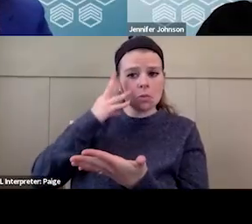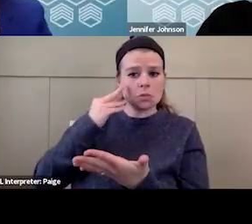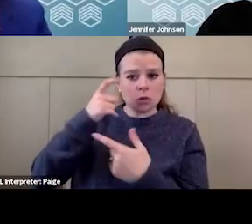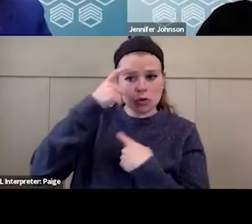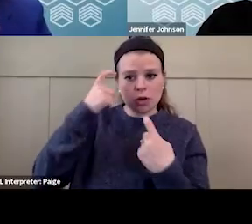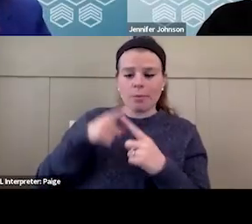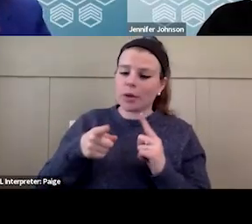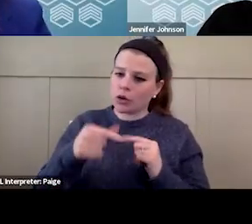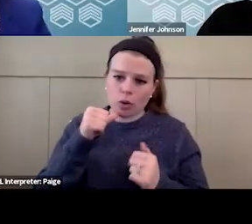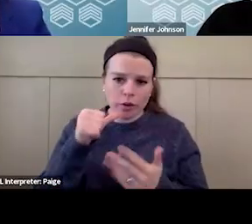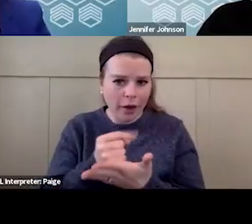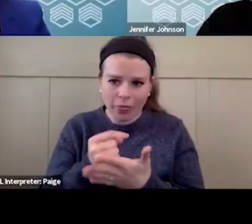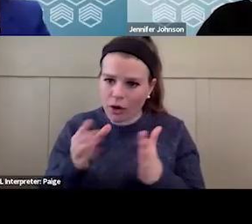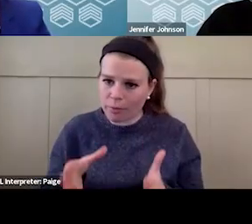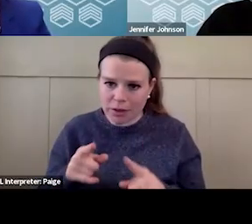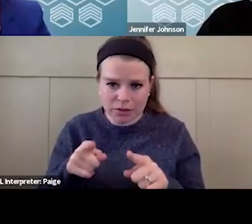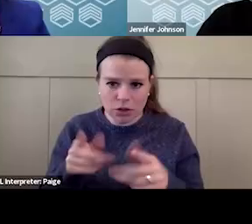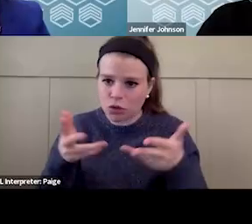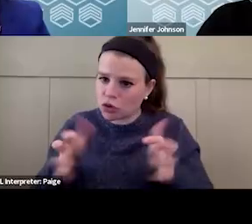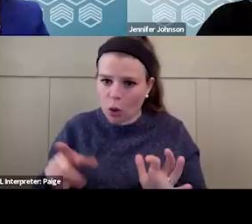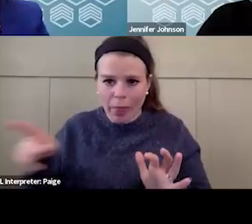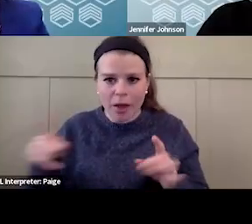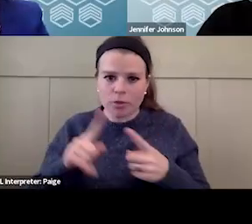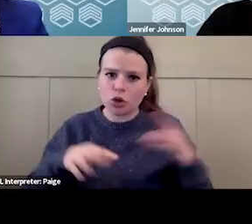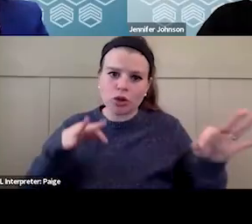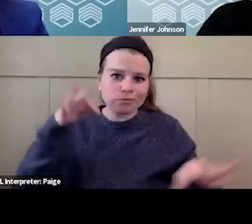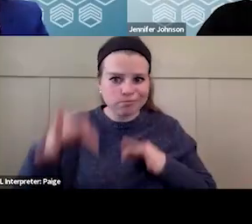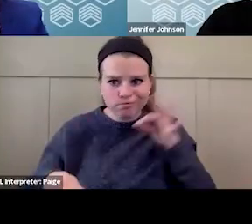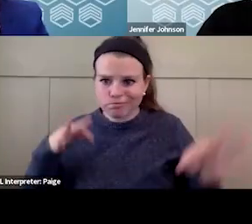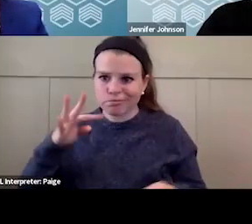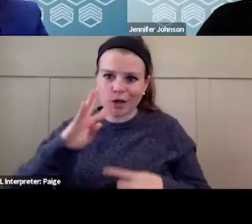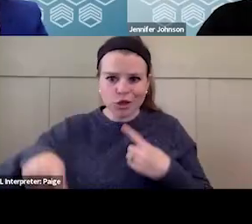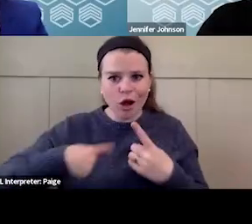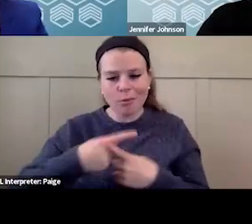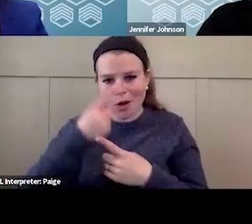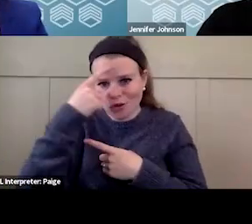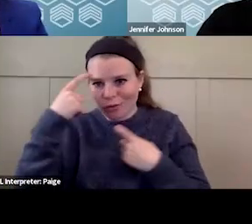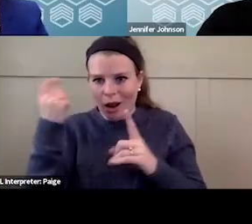the therapist, and you don't want them to describe or talk about those traumatic events in court.